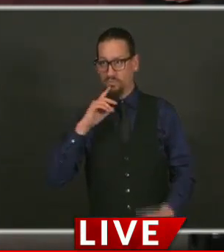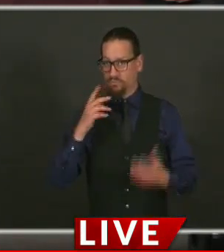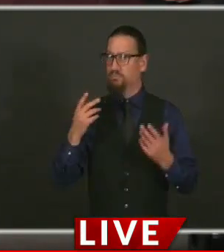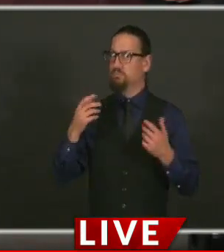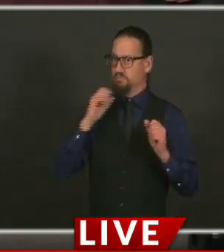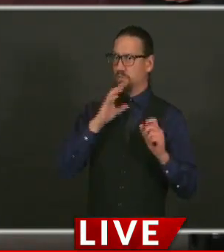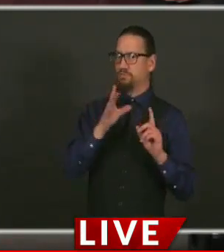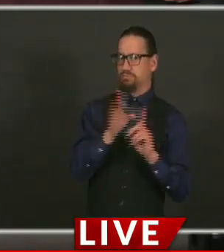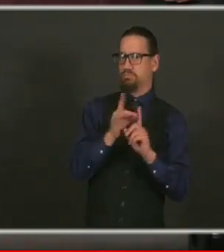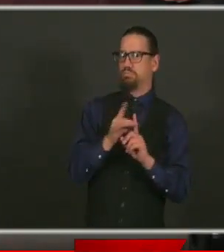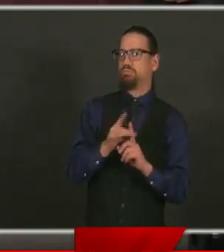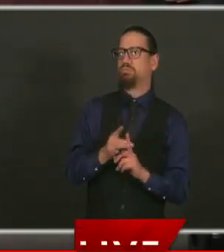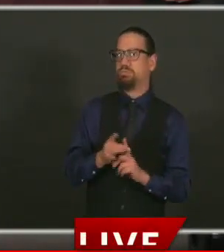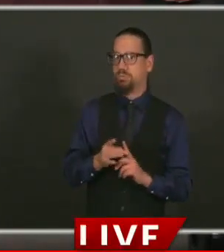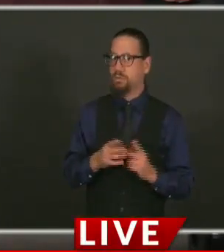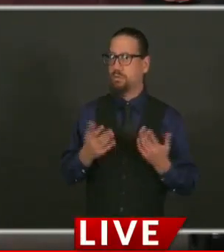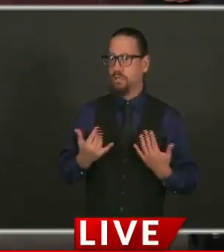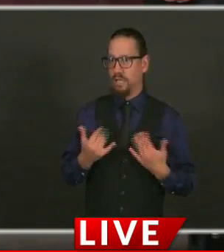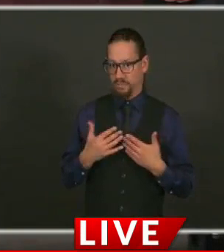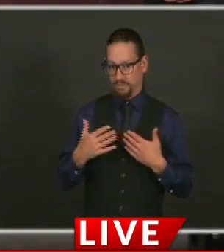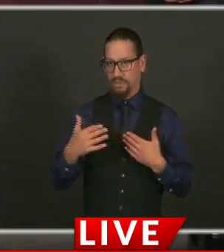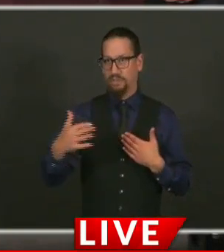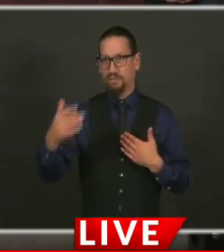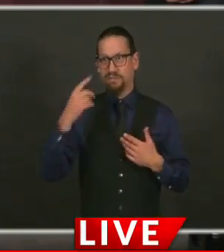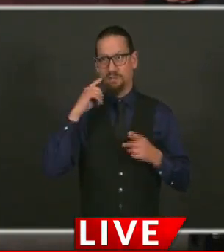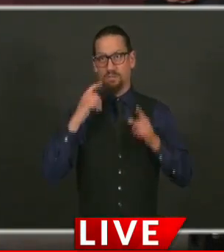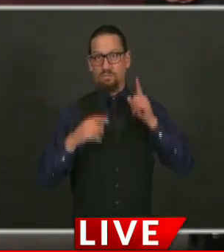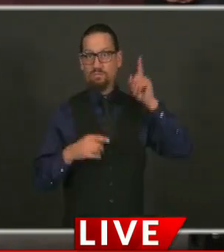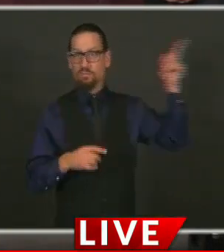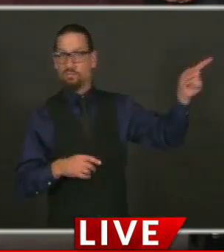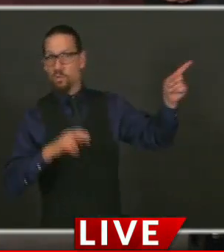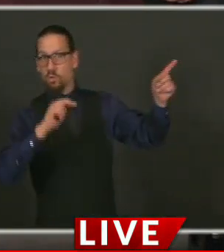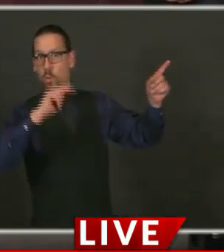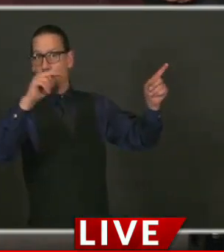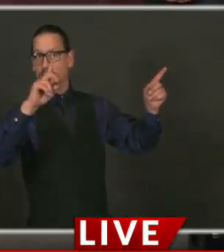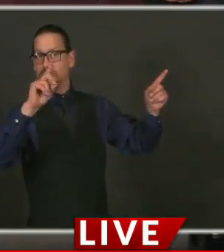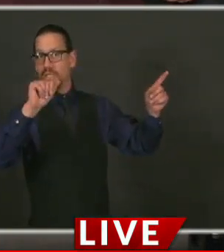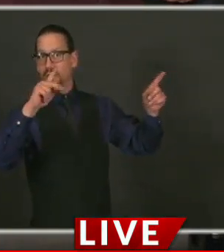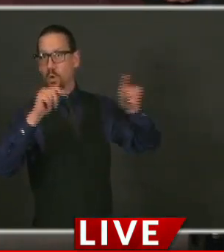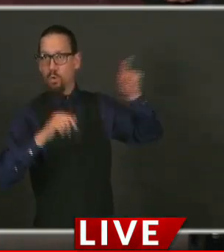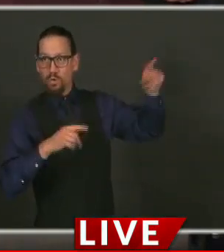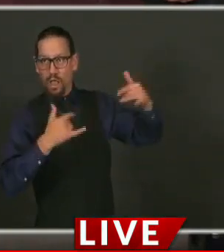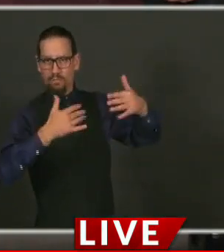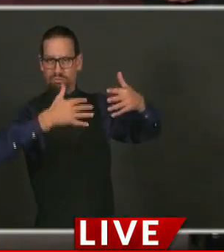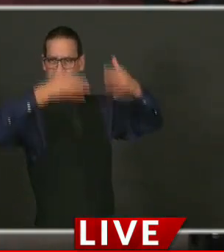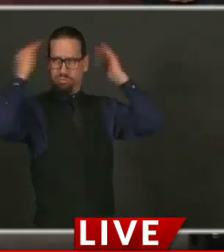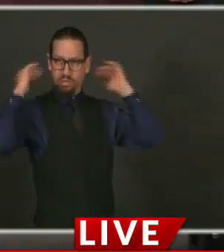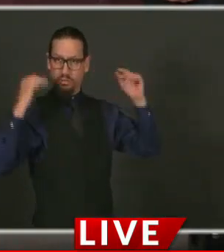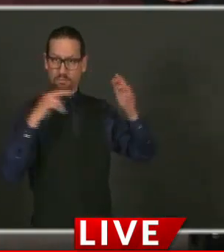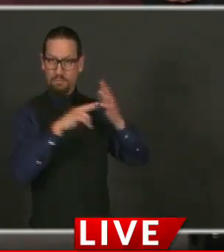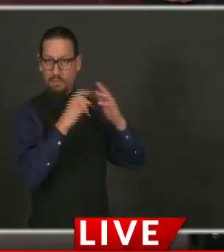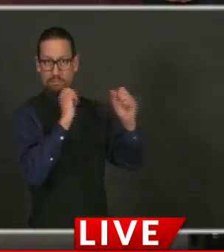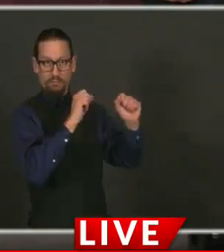JANUARY, FEBRUARY? PEOPLE ARE GETTING CASES BUT THE CONCERN IS THE OVERWHELMING HAVE SEEN IN NORTH DAKOTA AND OTHER